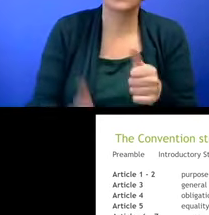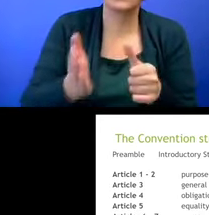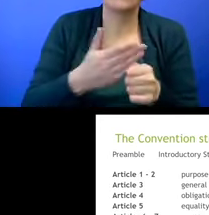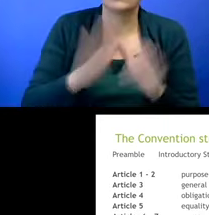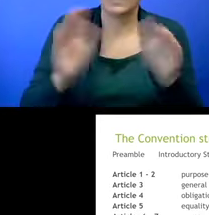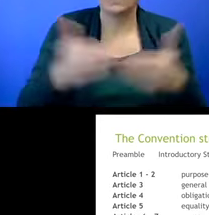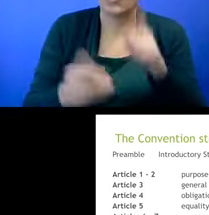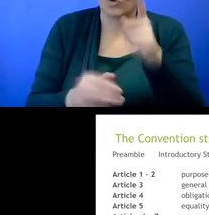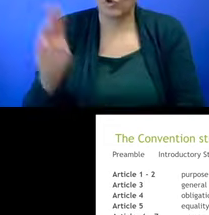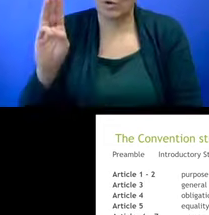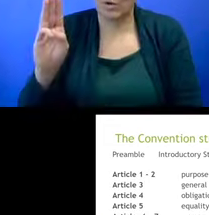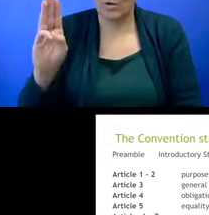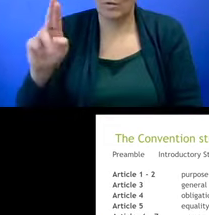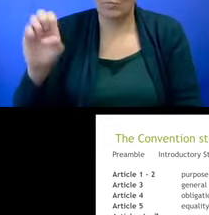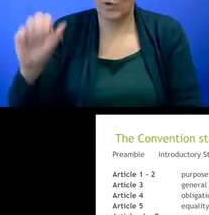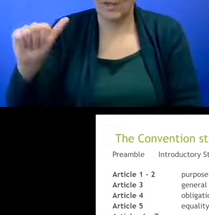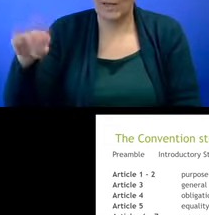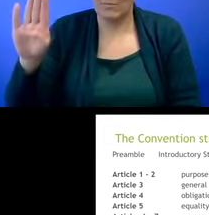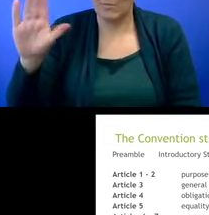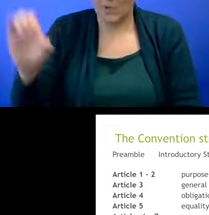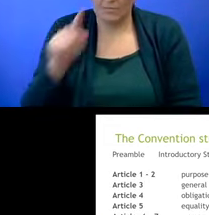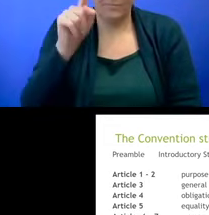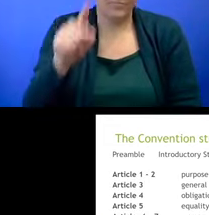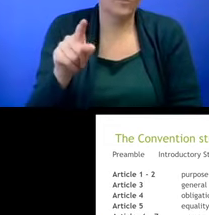As I said, this is the introductory statement to the Convention.